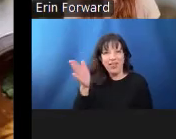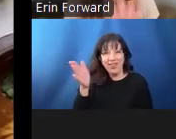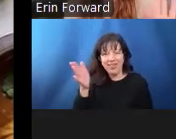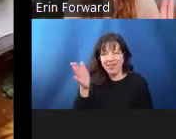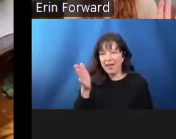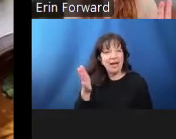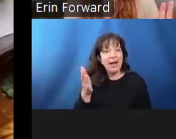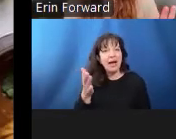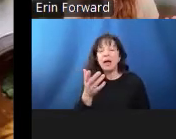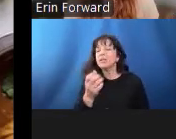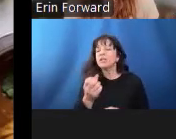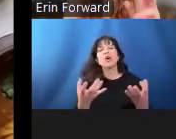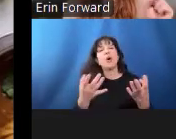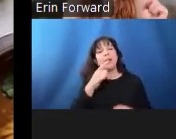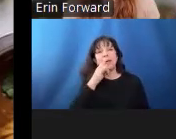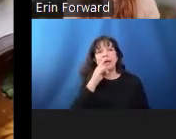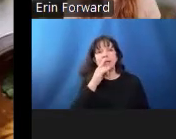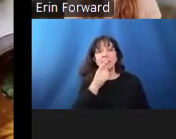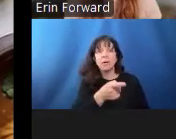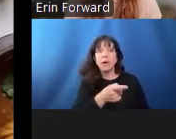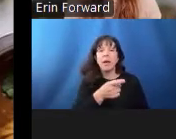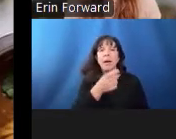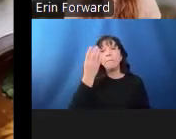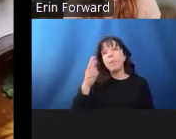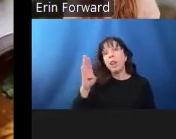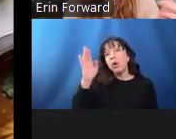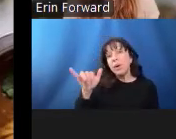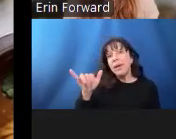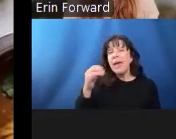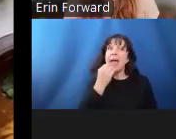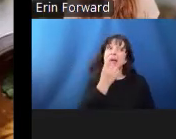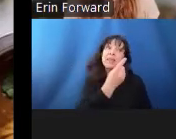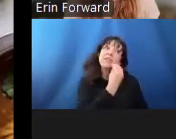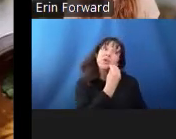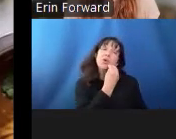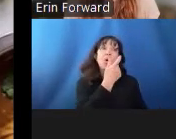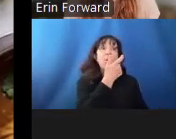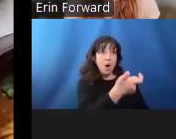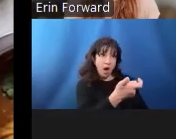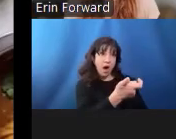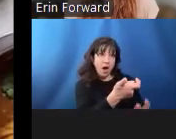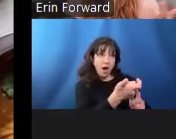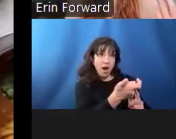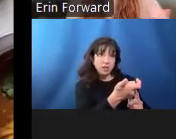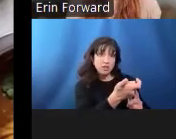I've had so many kids where, like Bluey, ate this food. So we watched the video of bluey eating the food, and they were